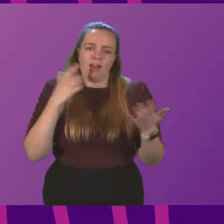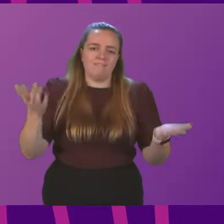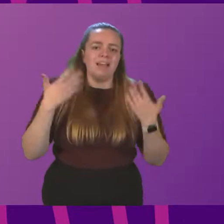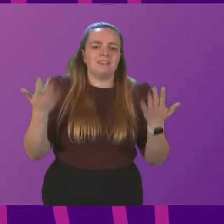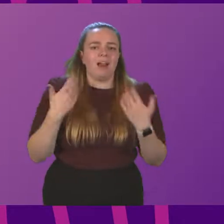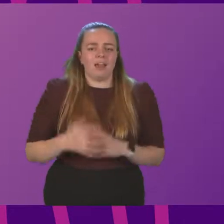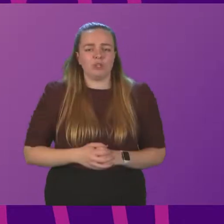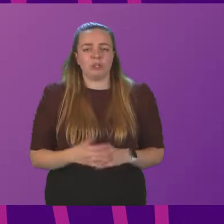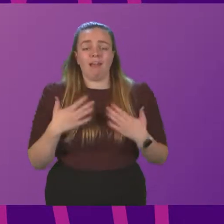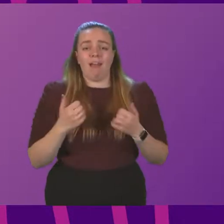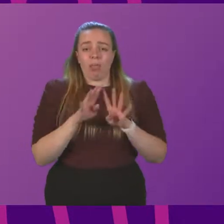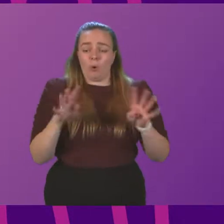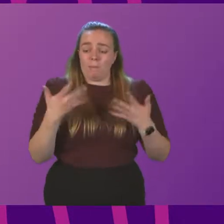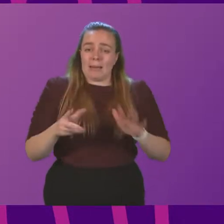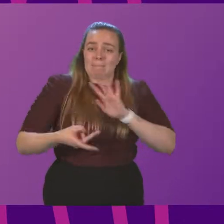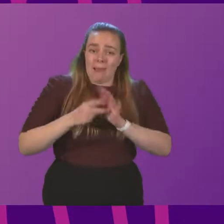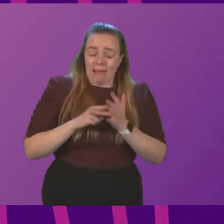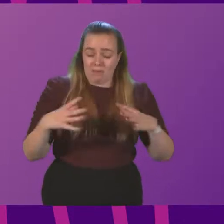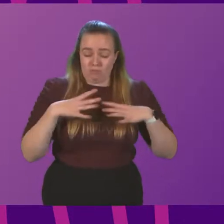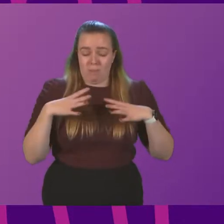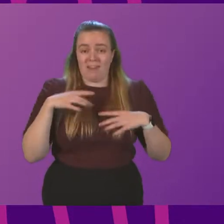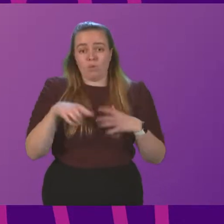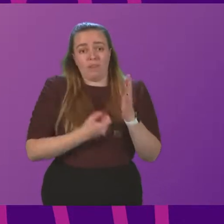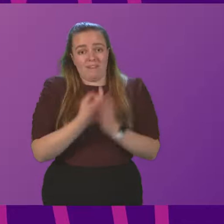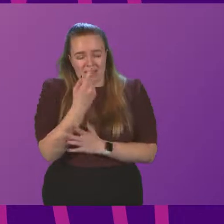Health boards have planned and prepared for the COP26 event, and various arrangements, including